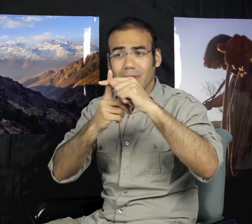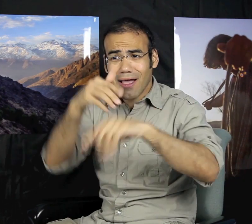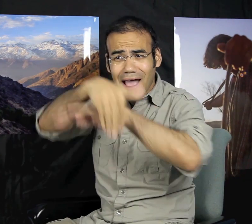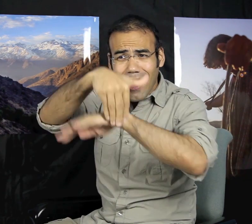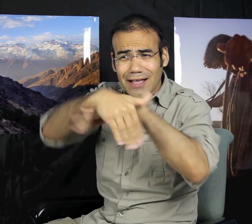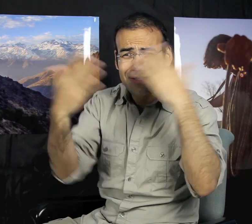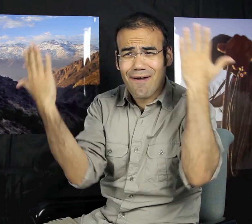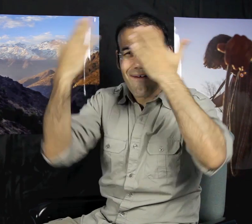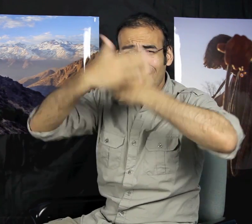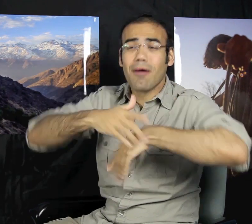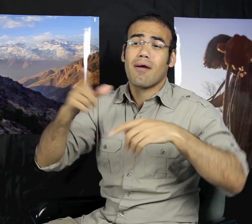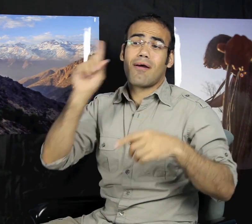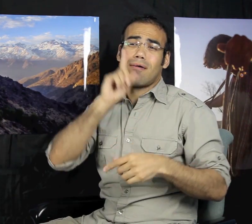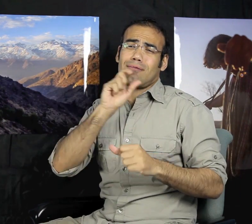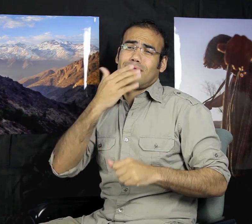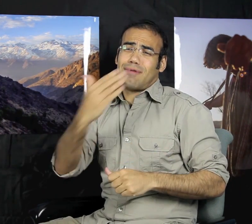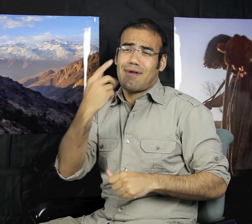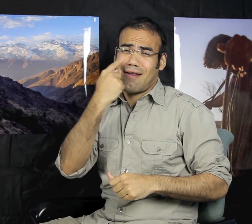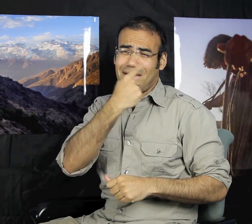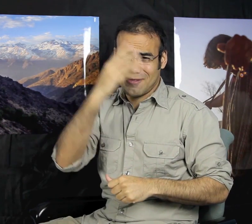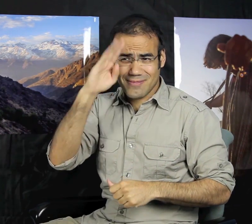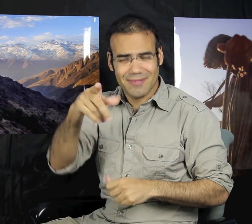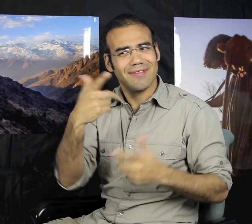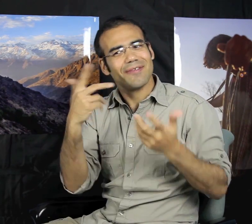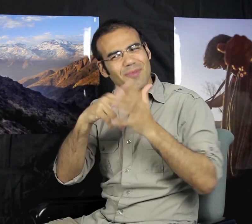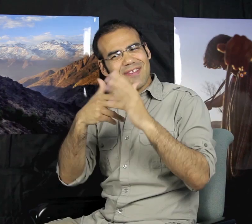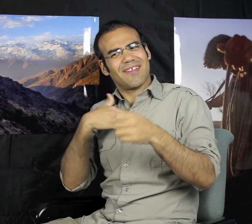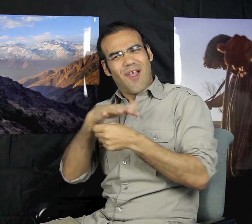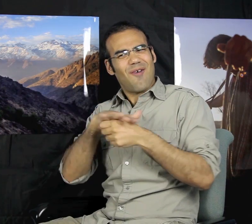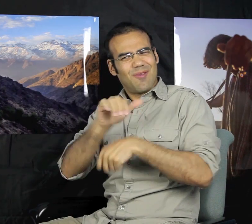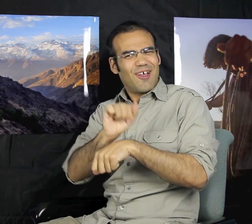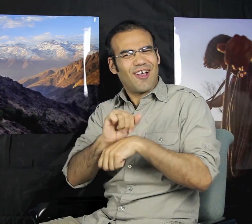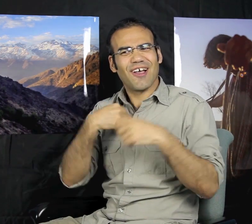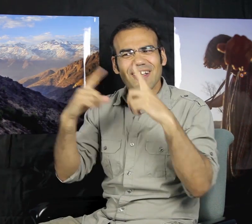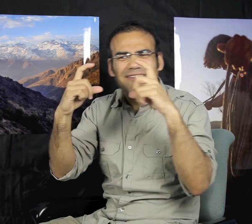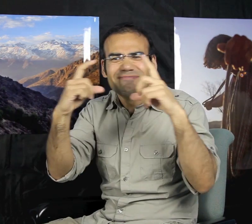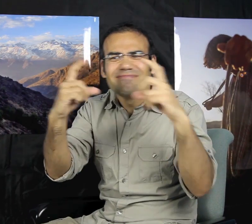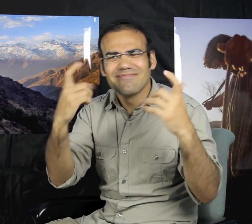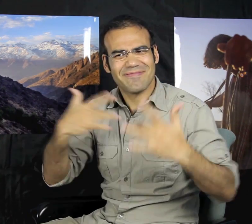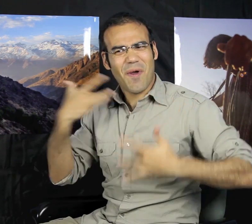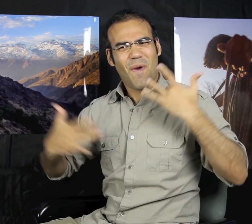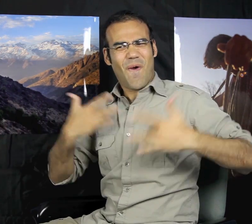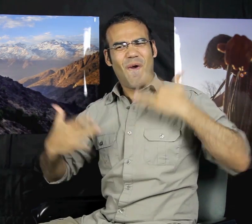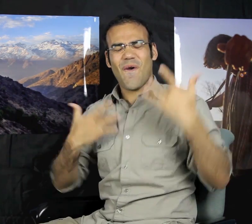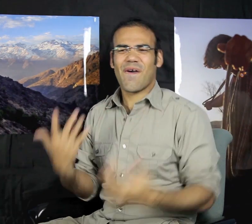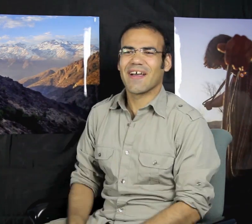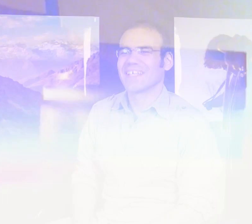Especially during nighttime! So really, Deaf people have sharp eyes, you know? It's really exciting for me!